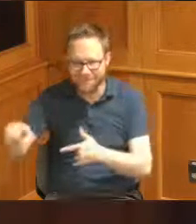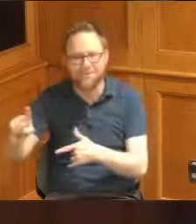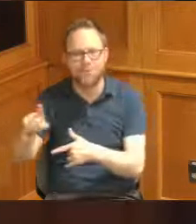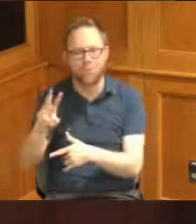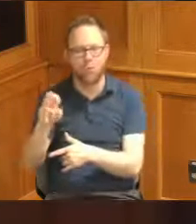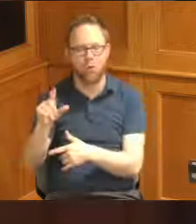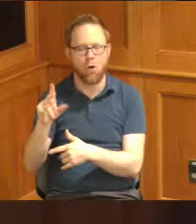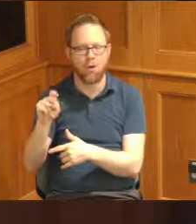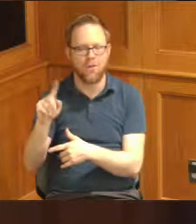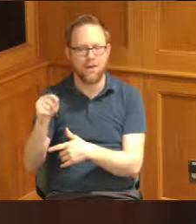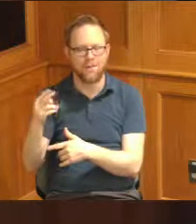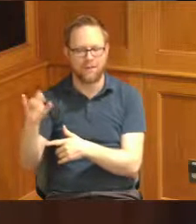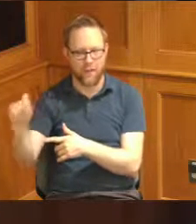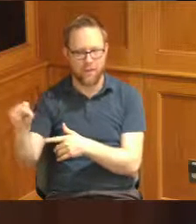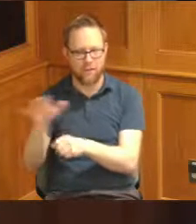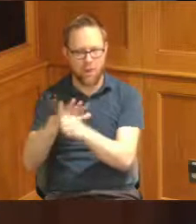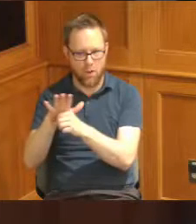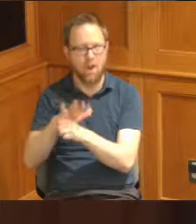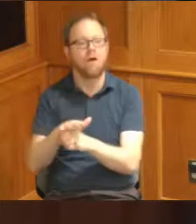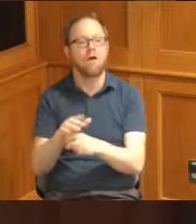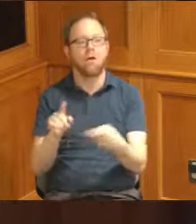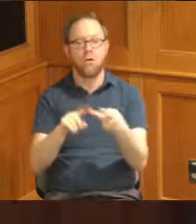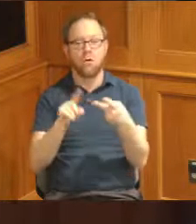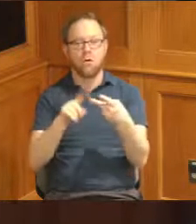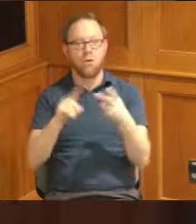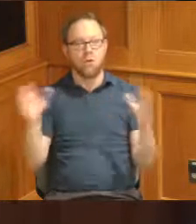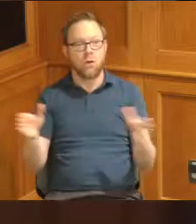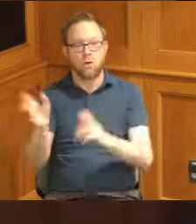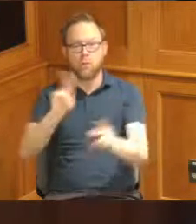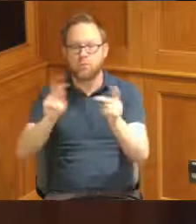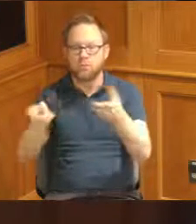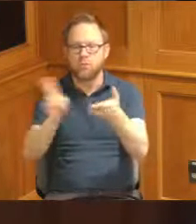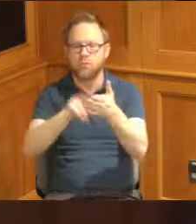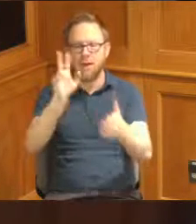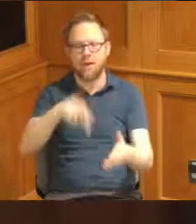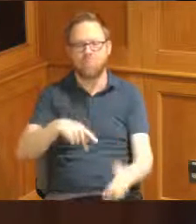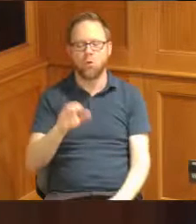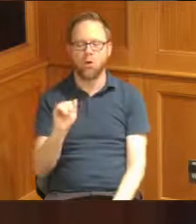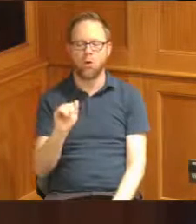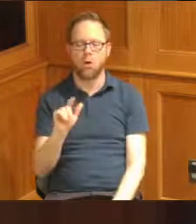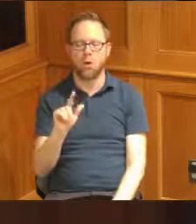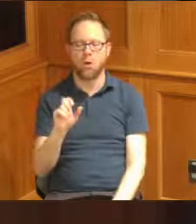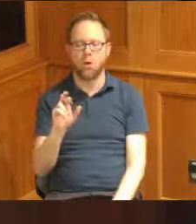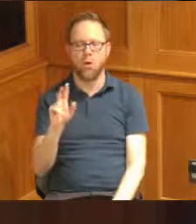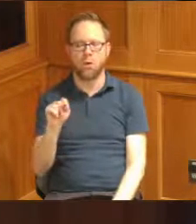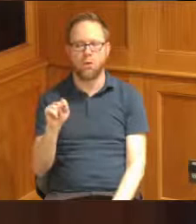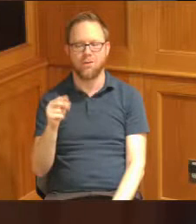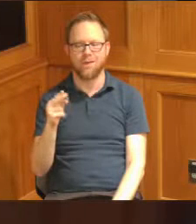I do as always encourage residents to sign up for alert Hamilton County so we have lots of possible